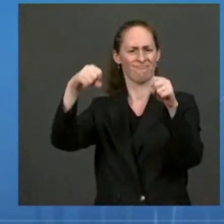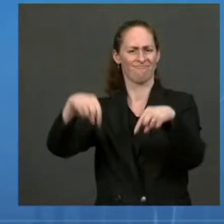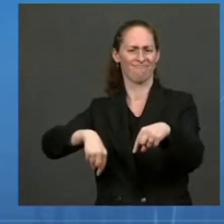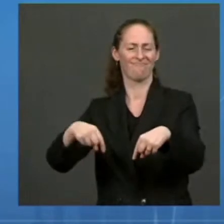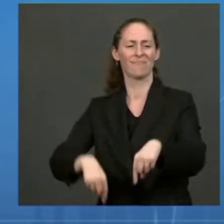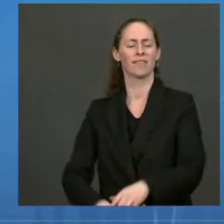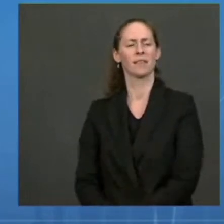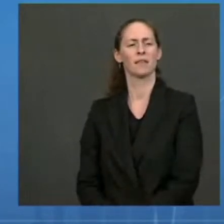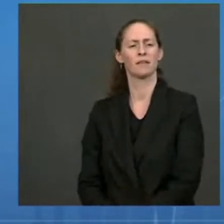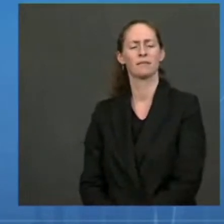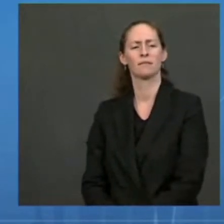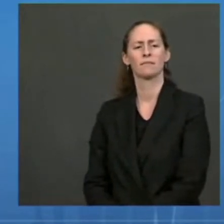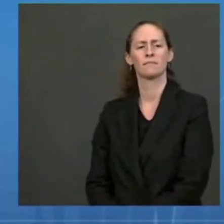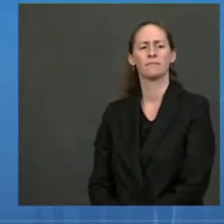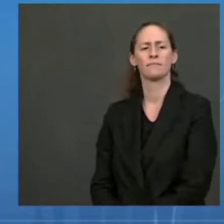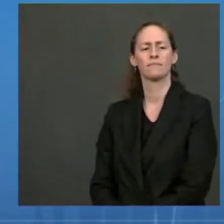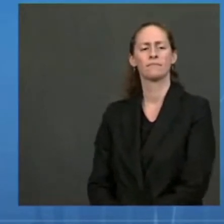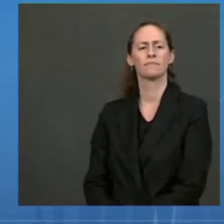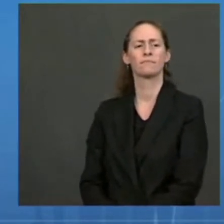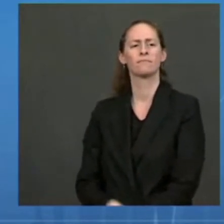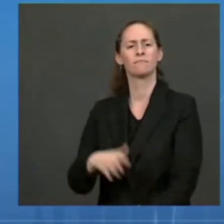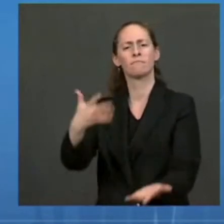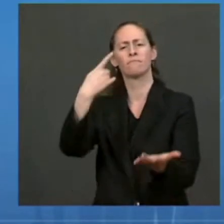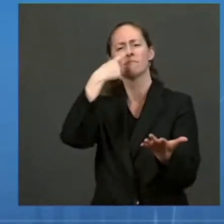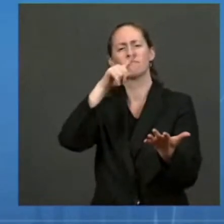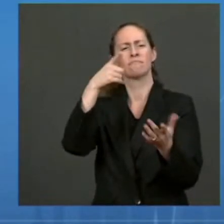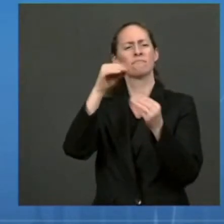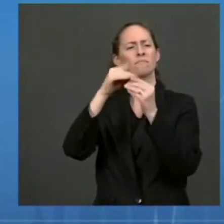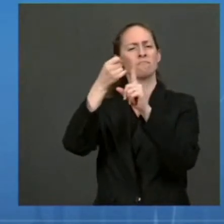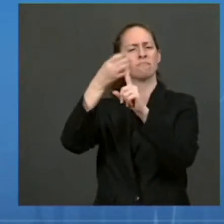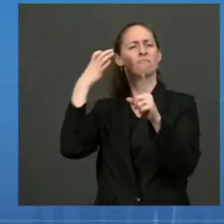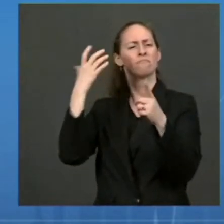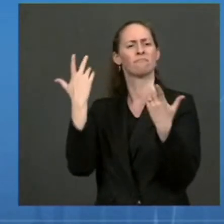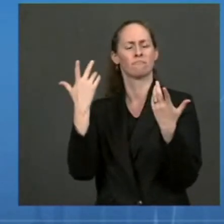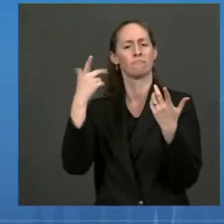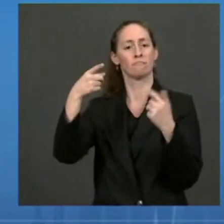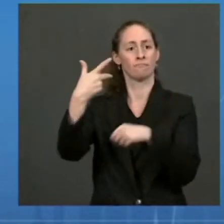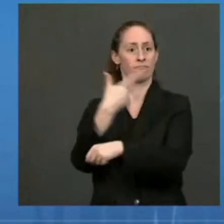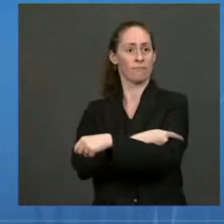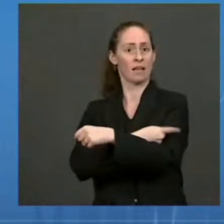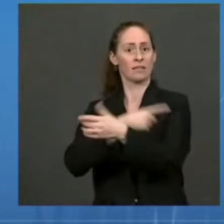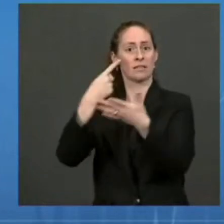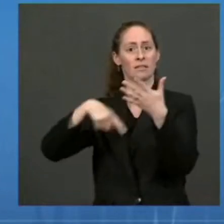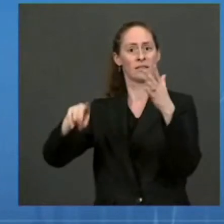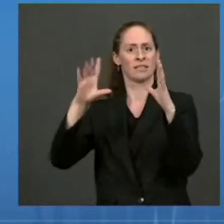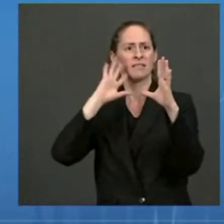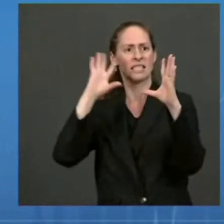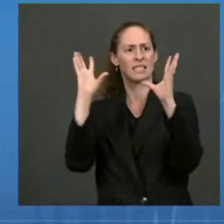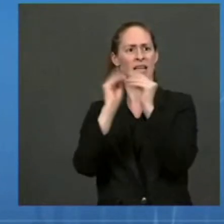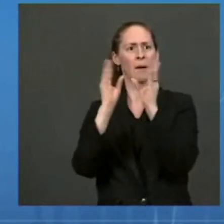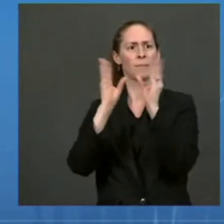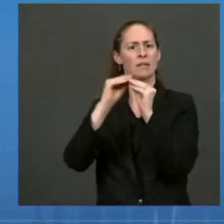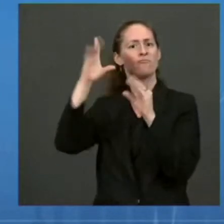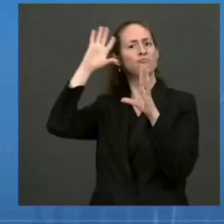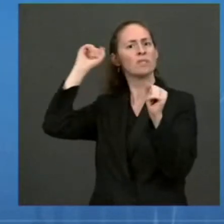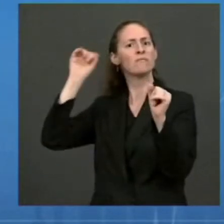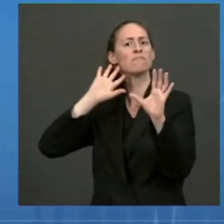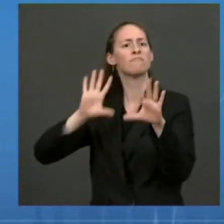THANK YOU. CAN YOU TELL ME A LITTLE BIT ABOUT WHAT YOU EXPECT TO COME